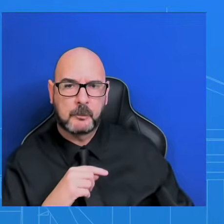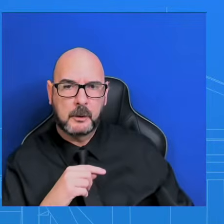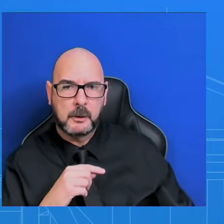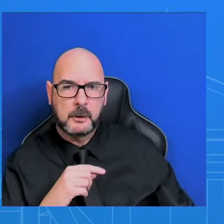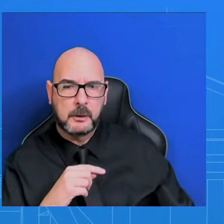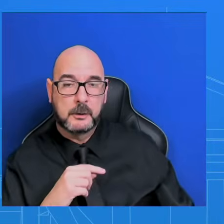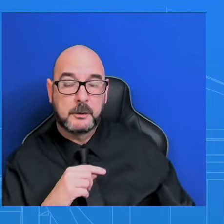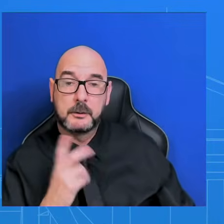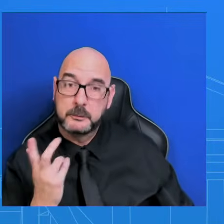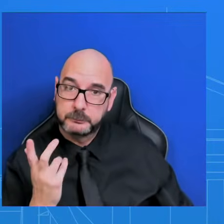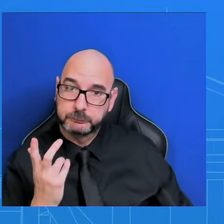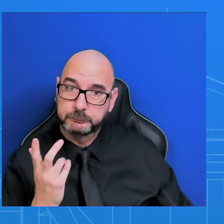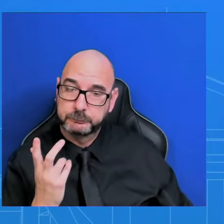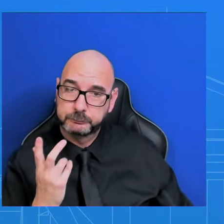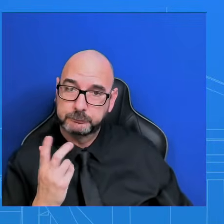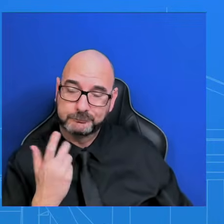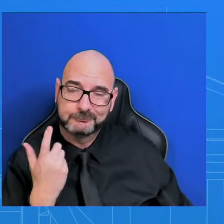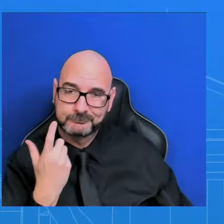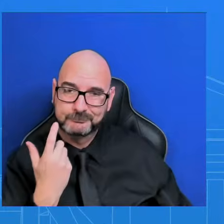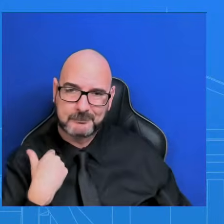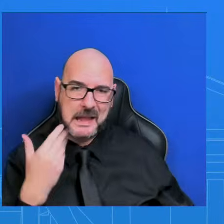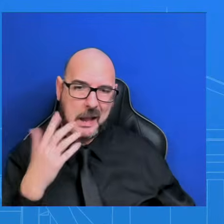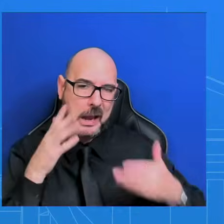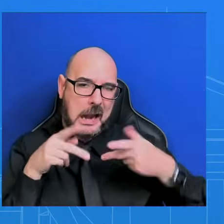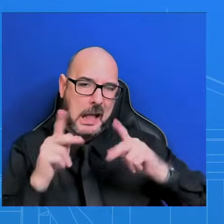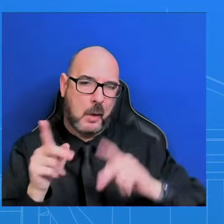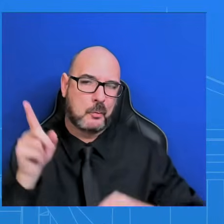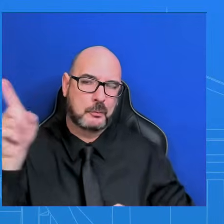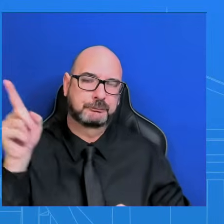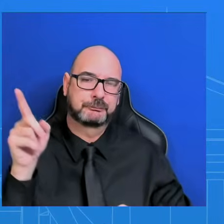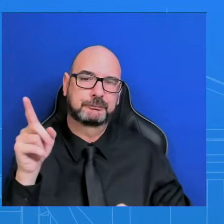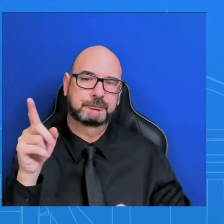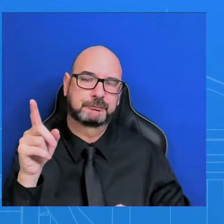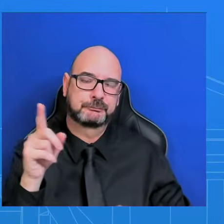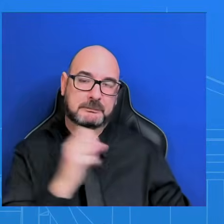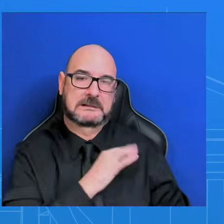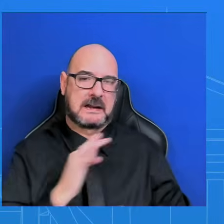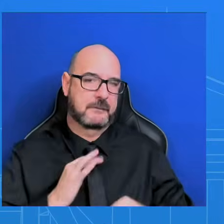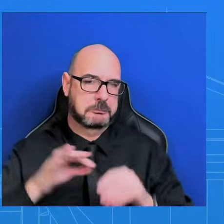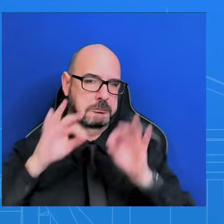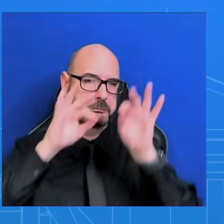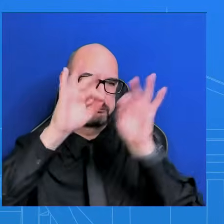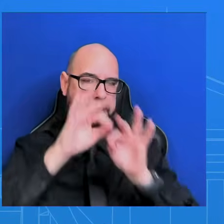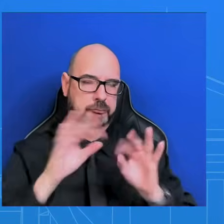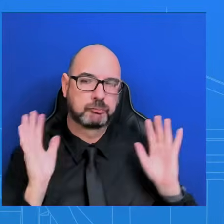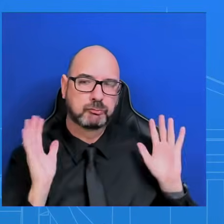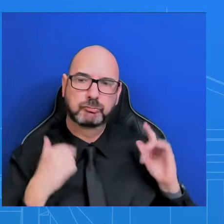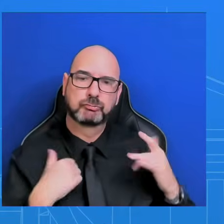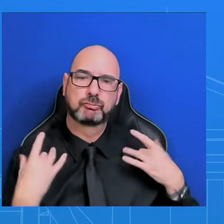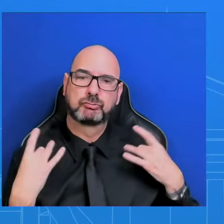All I can tell you is that the President reiterated his strong conviction in the viability of a two-state solution --